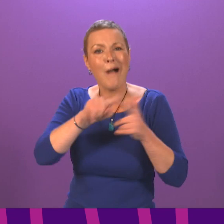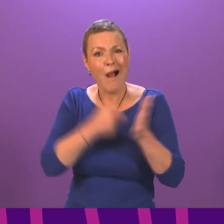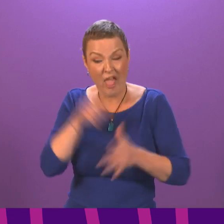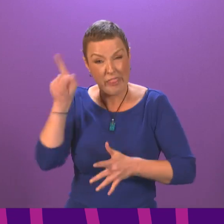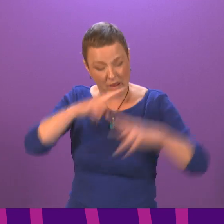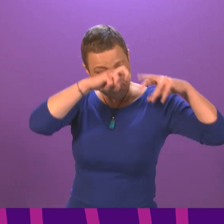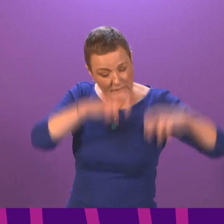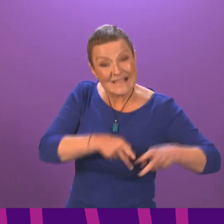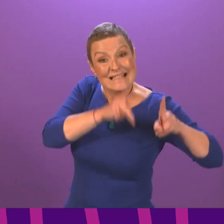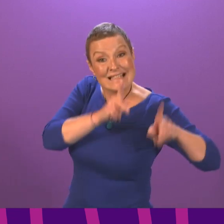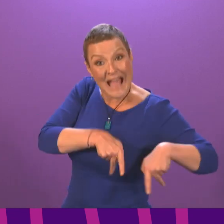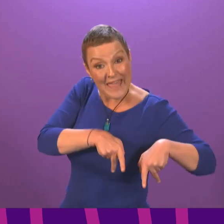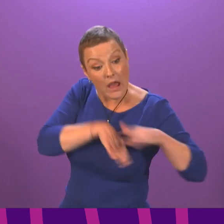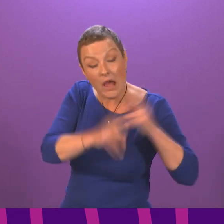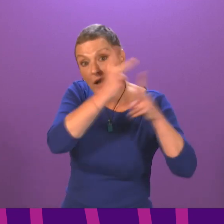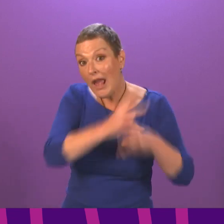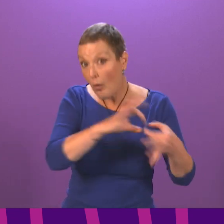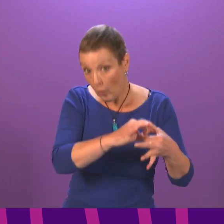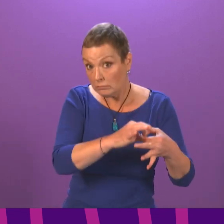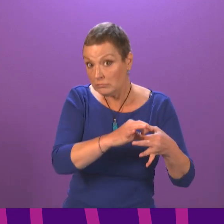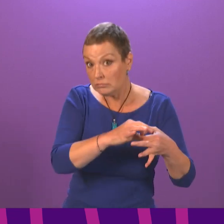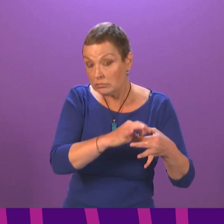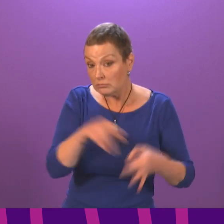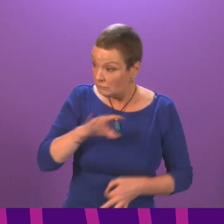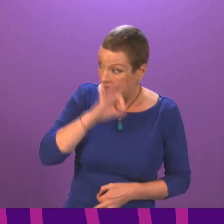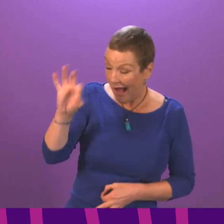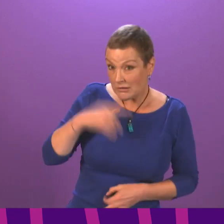does the First Minister believe that she and her ministers will need to be interviewed